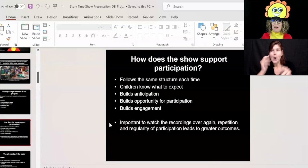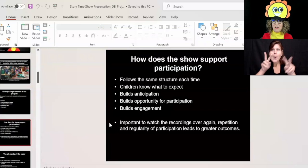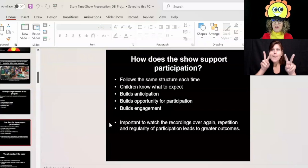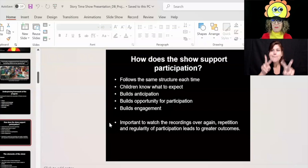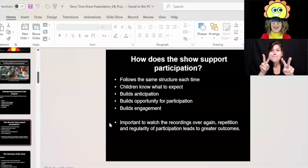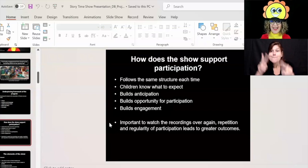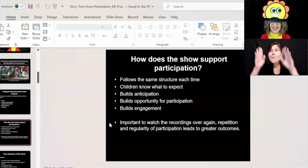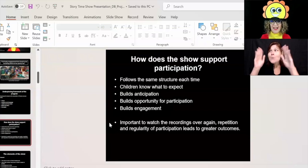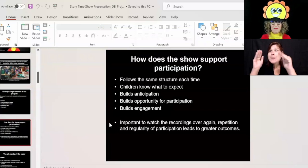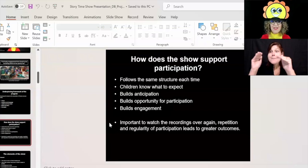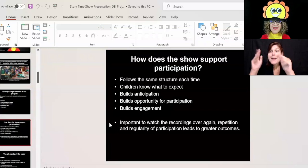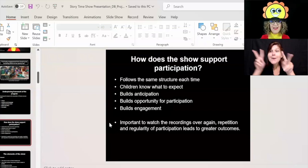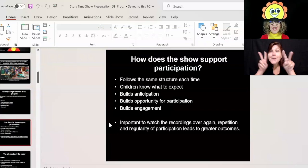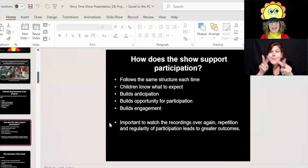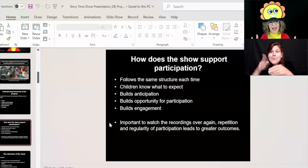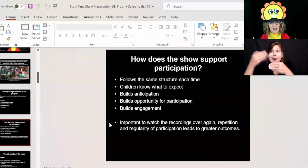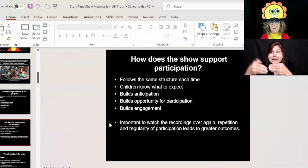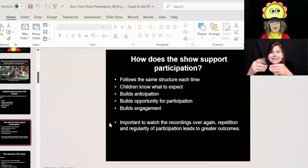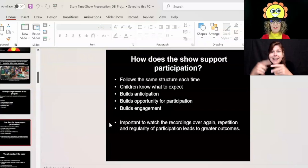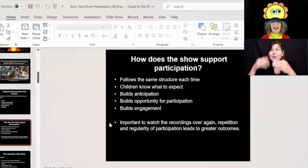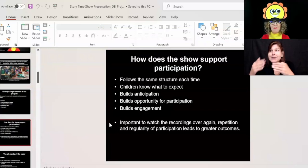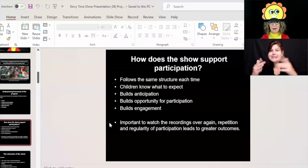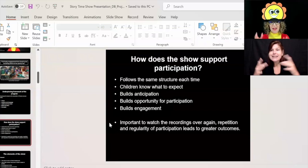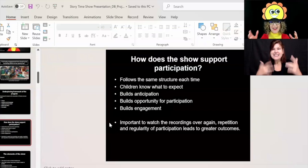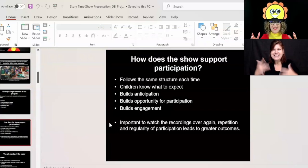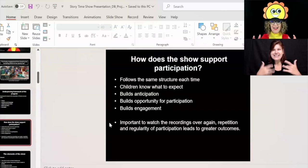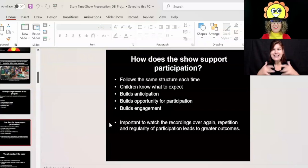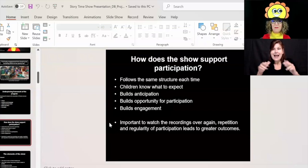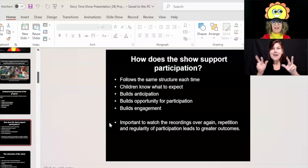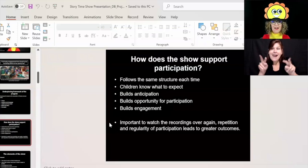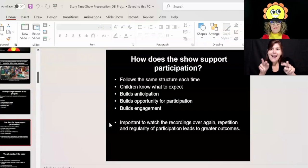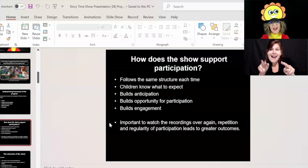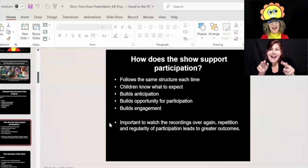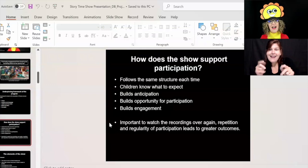I'm really good at building excitement. You can hear it in my voice now as I'm getting excited myself.